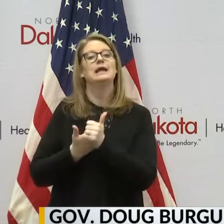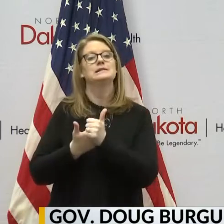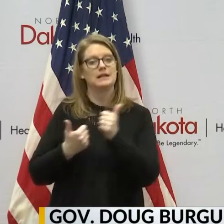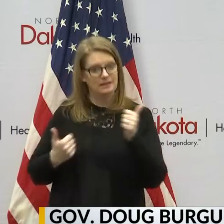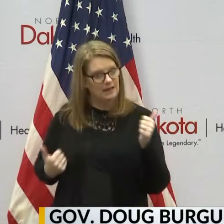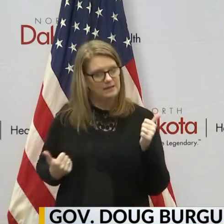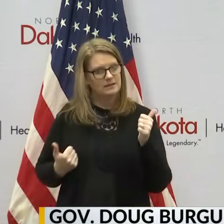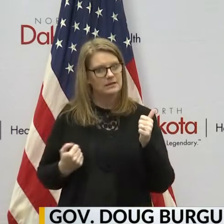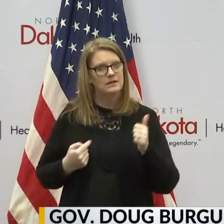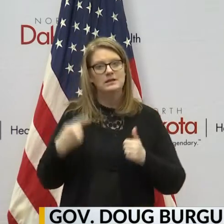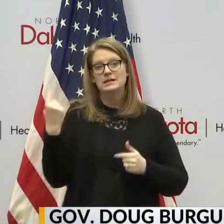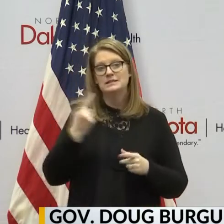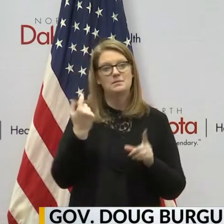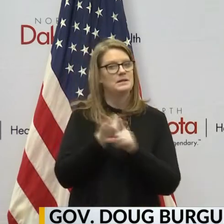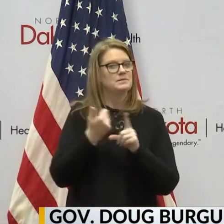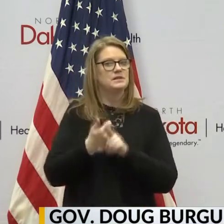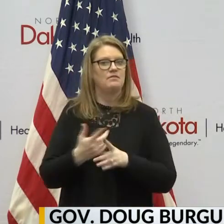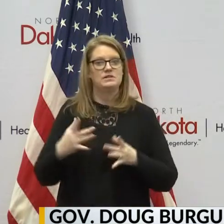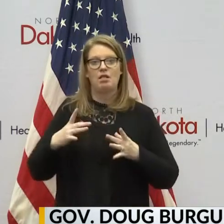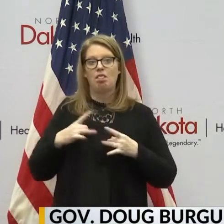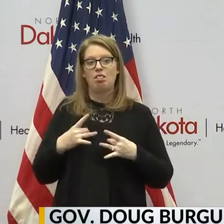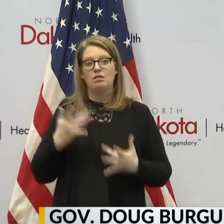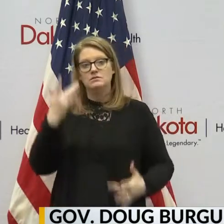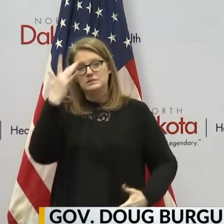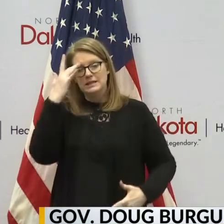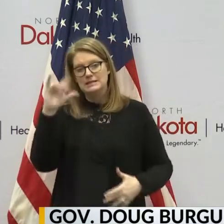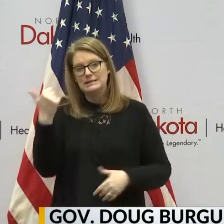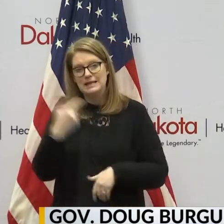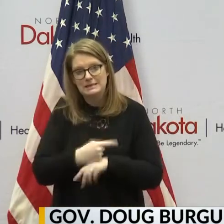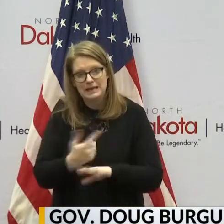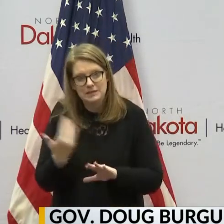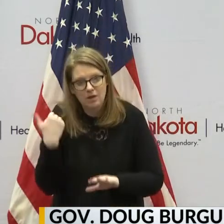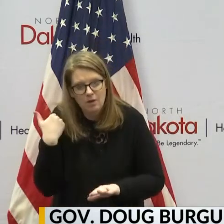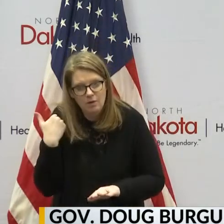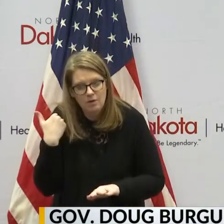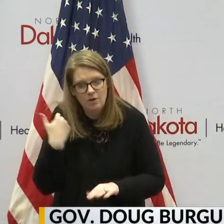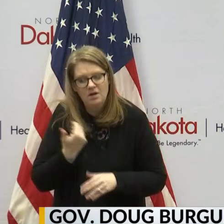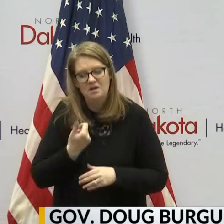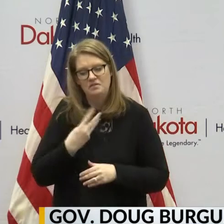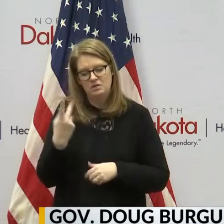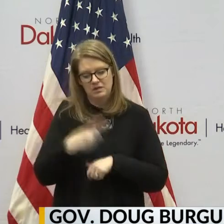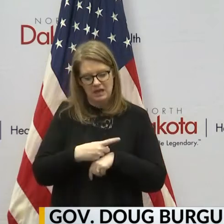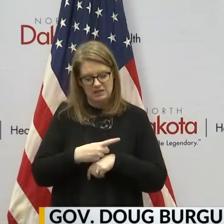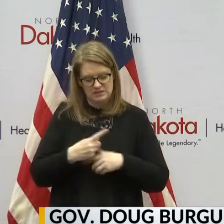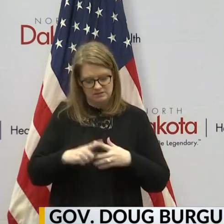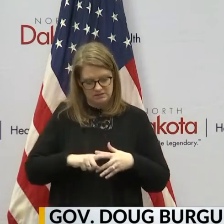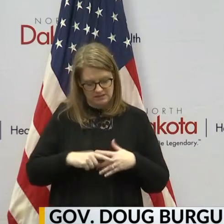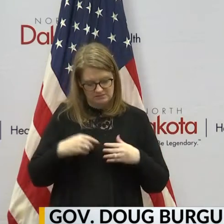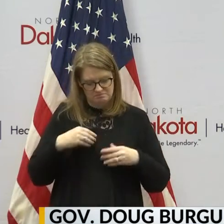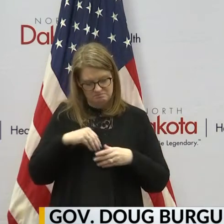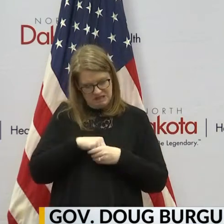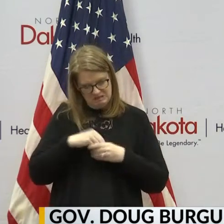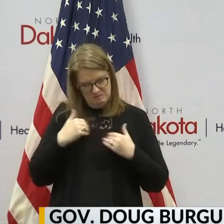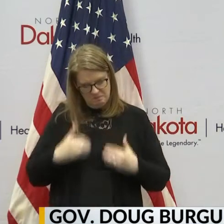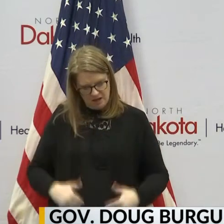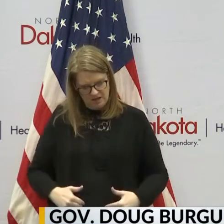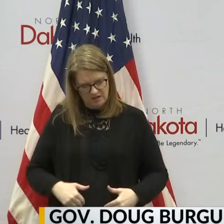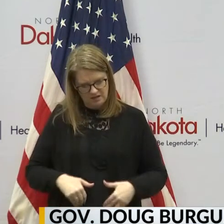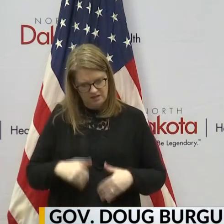DATA WE ARE LOOKING AT AND AS WE SAID BEFORE THE DATA YOU ARE SEEING HERE, THE KEY TAKE AWAY IS THAT THIS DATA IS LATENT AND AN INDIVIDUAL THAT MAY HAVE